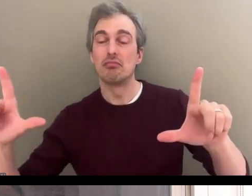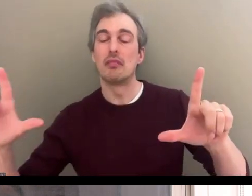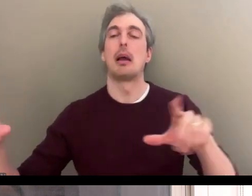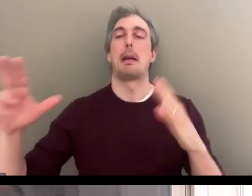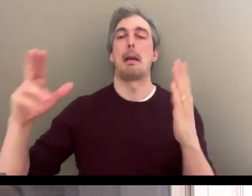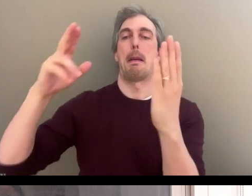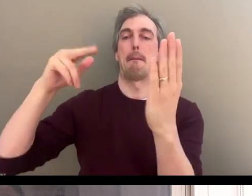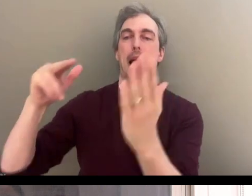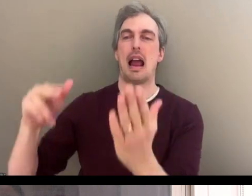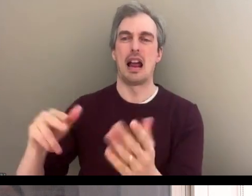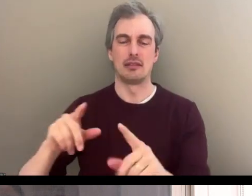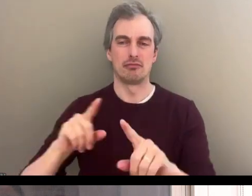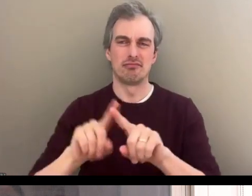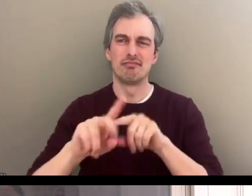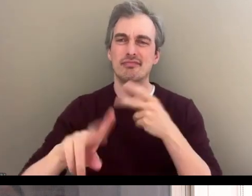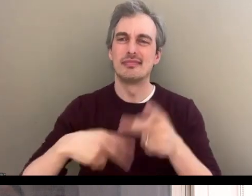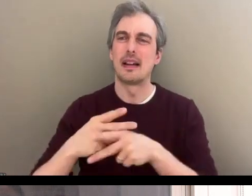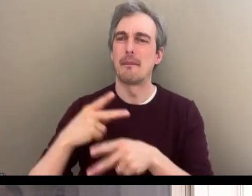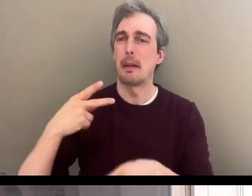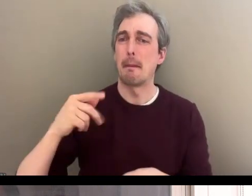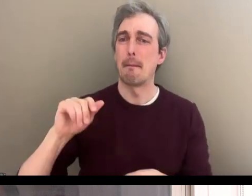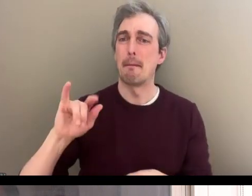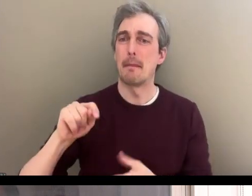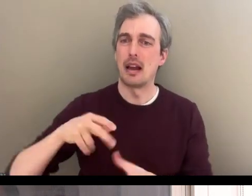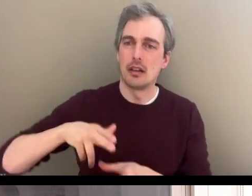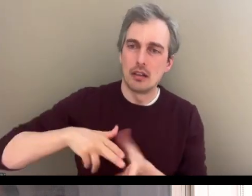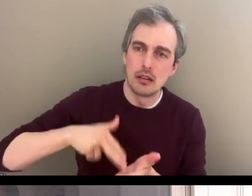Each trade has its tools, and accessible development is no different.